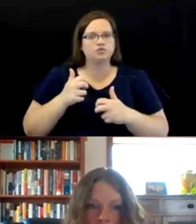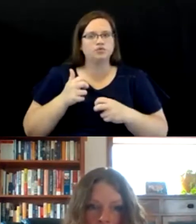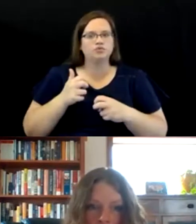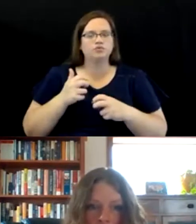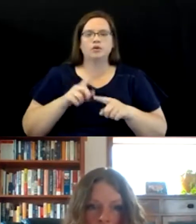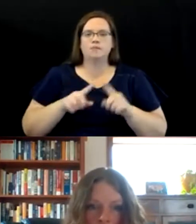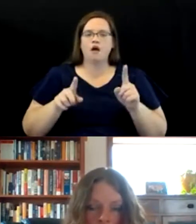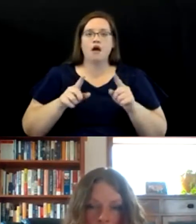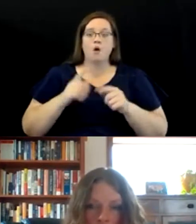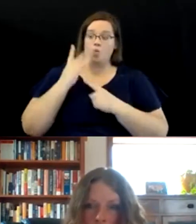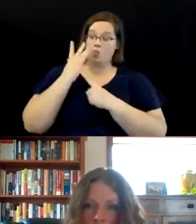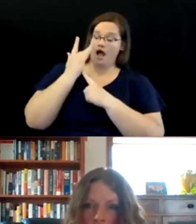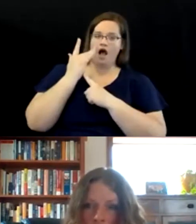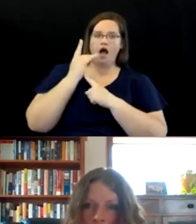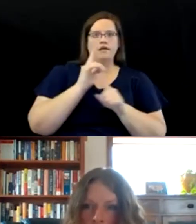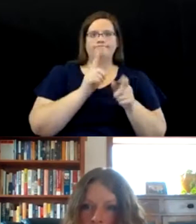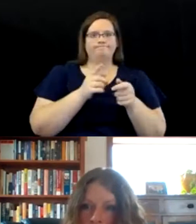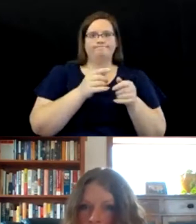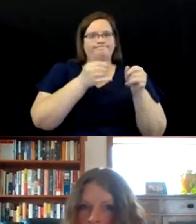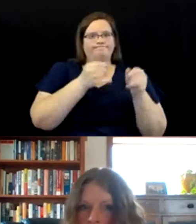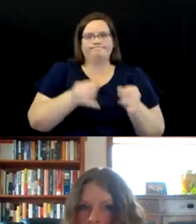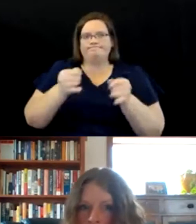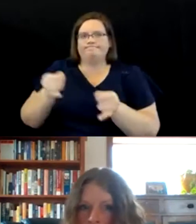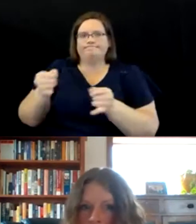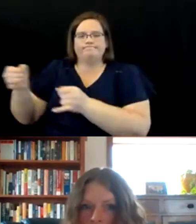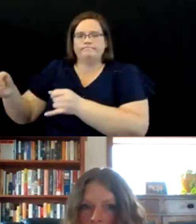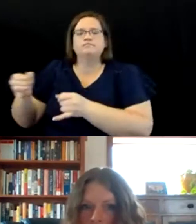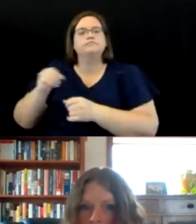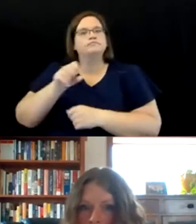to person. I think it's absolutely something that organizations can be